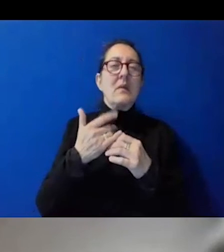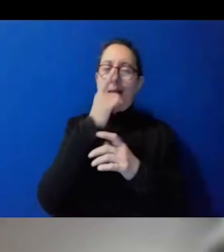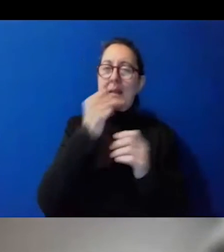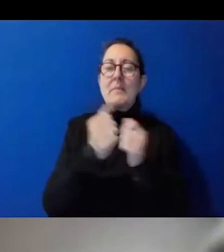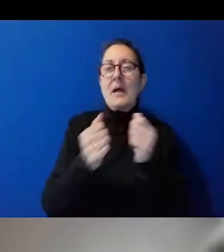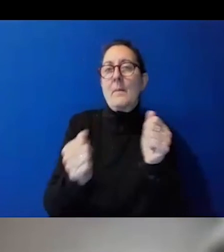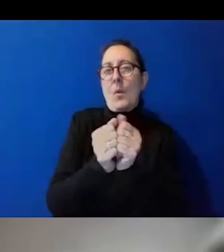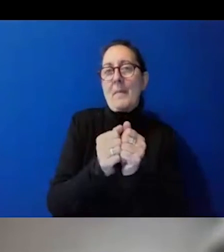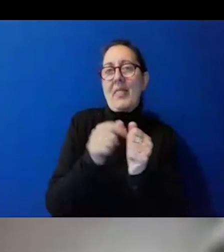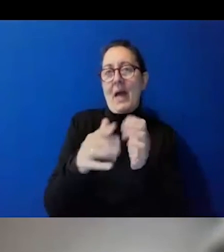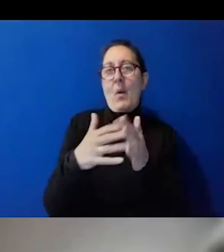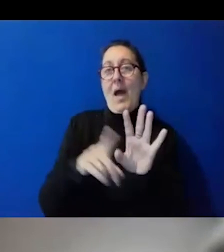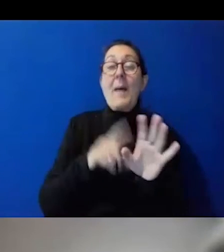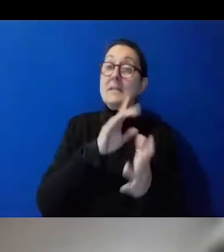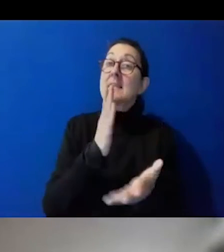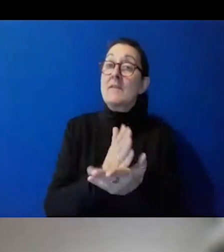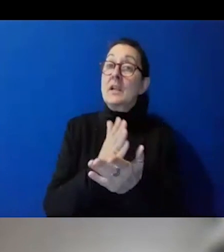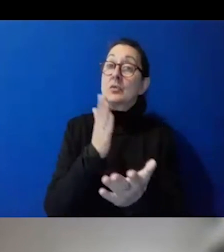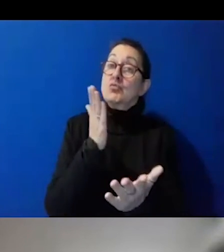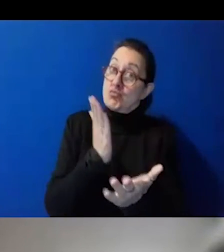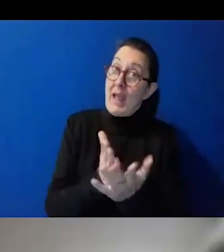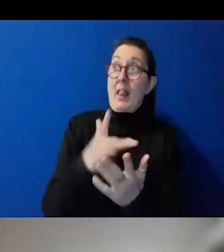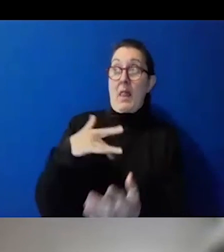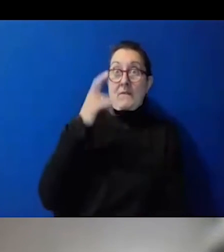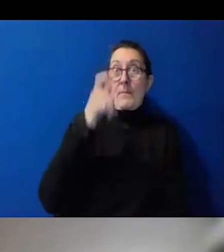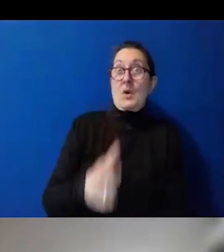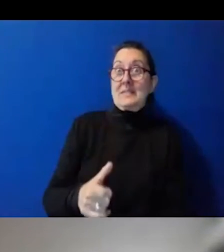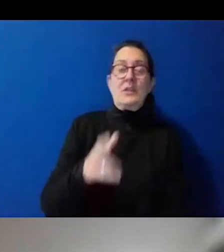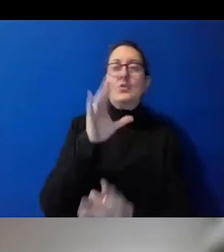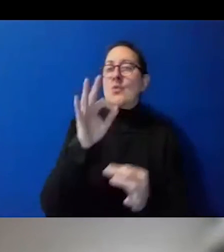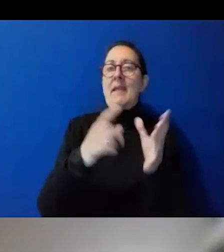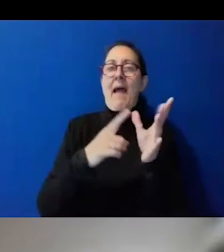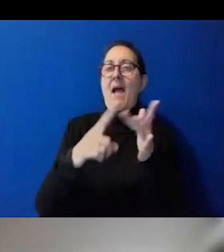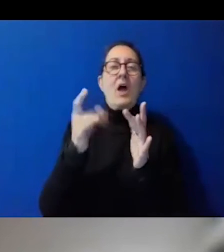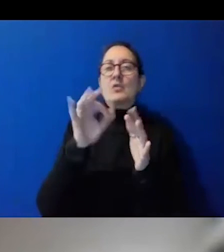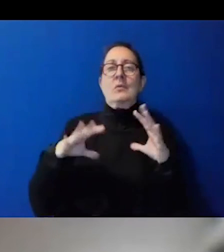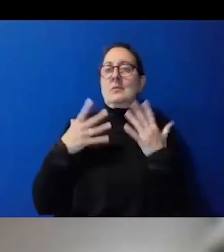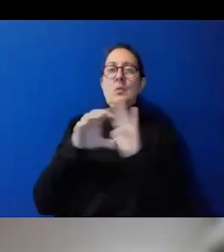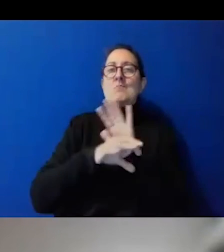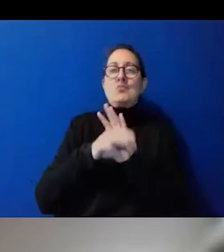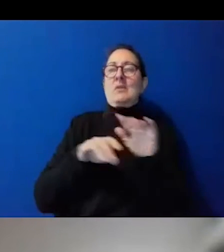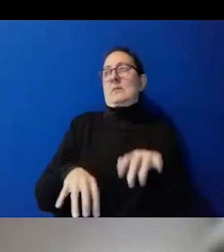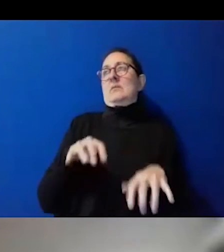but definitely a real person great thank you that's good so what happens if it's after hours